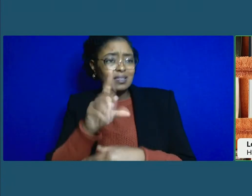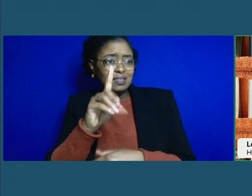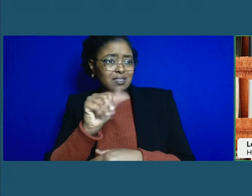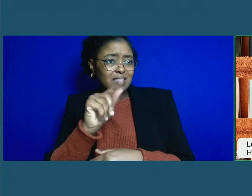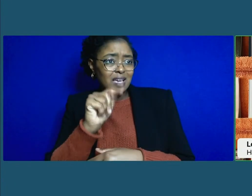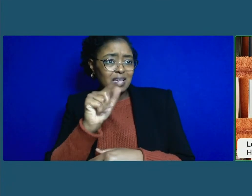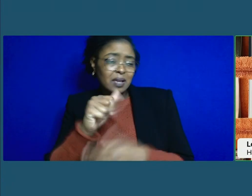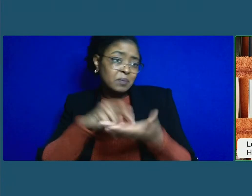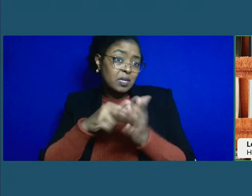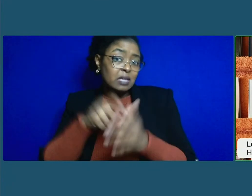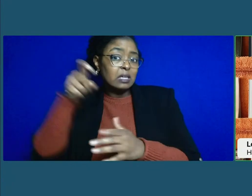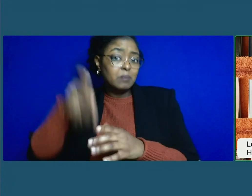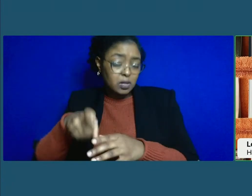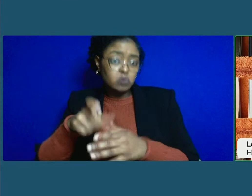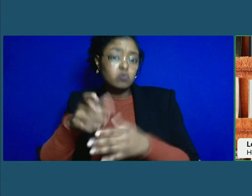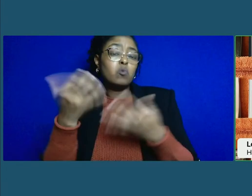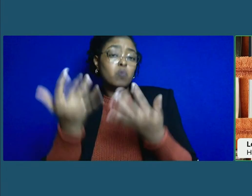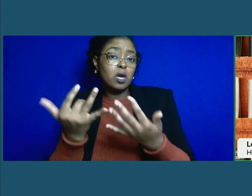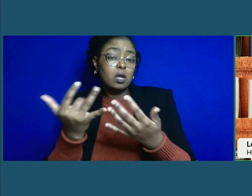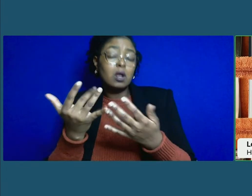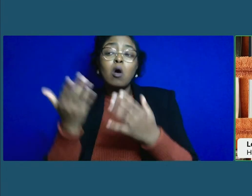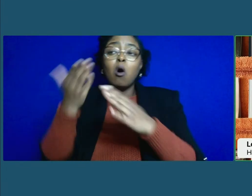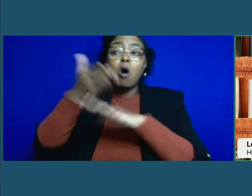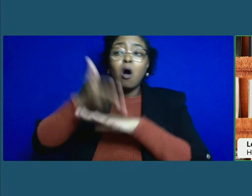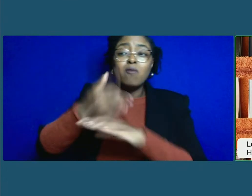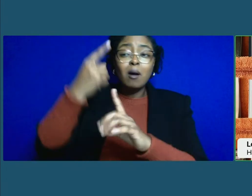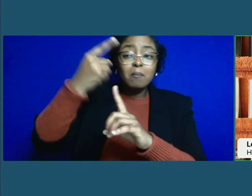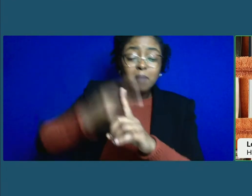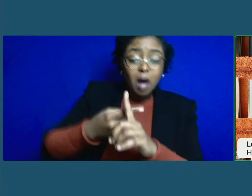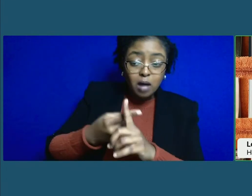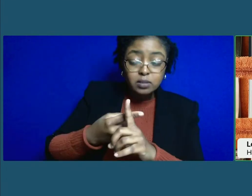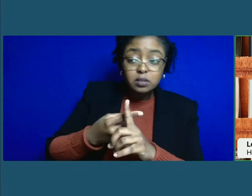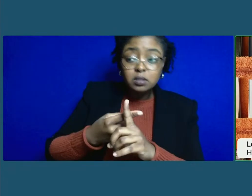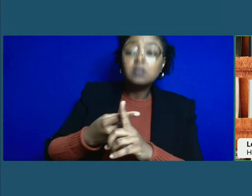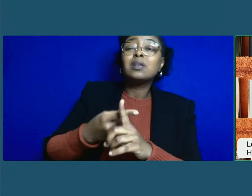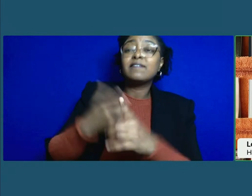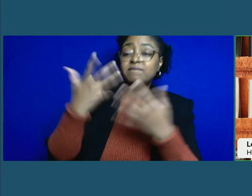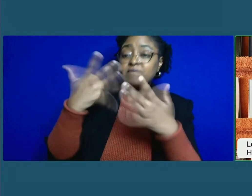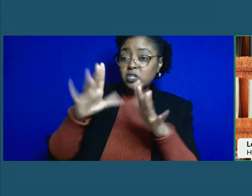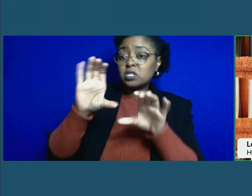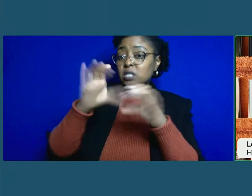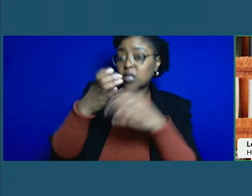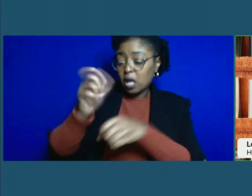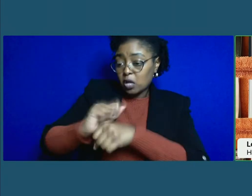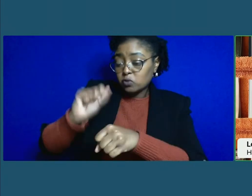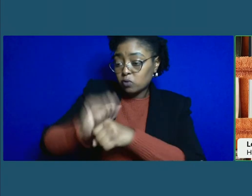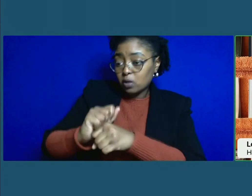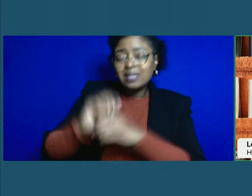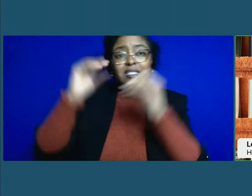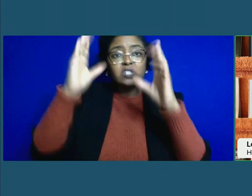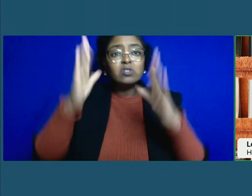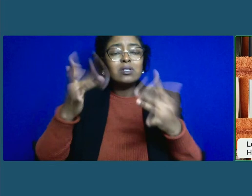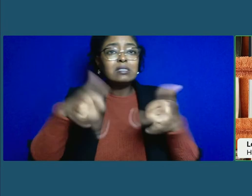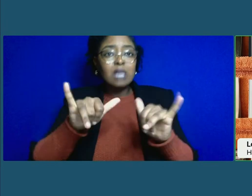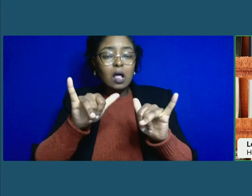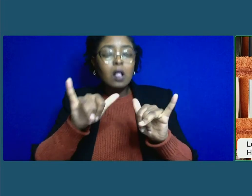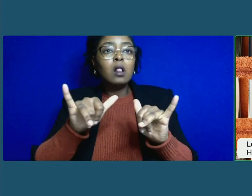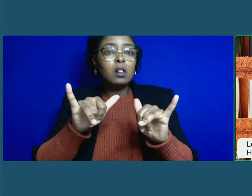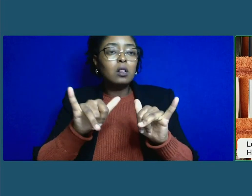that we would have to wait. Over a month into the school year when he completed his classwork